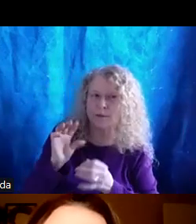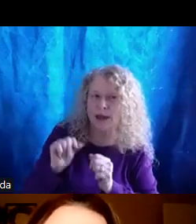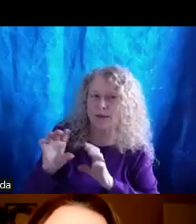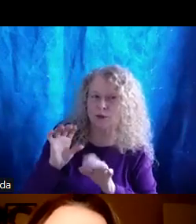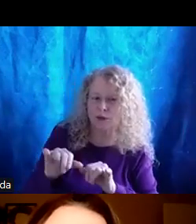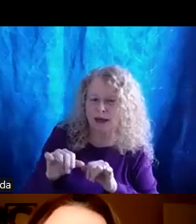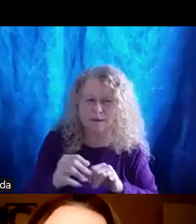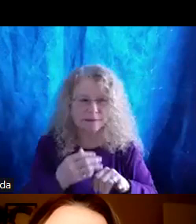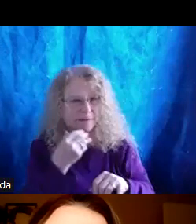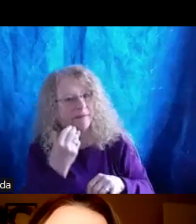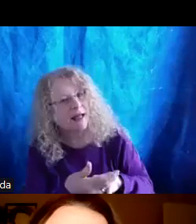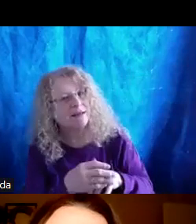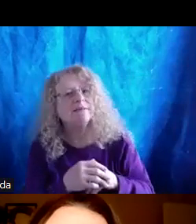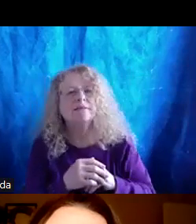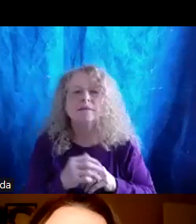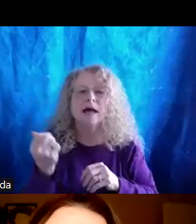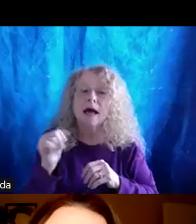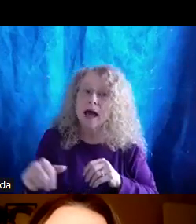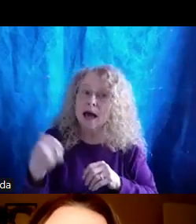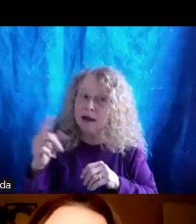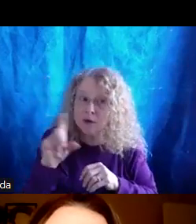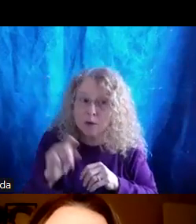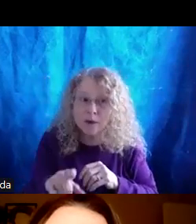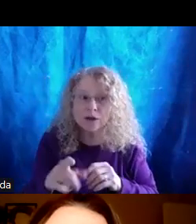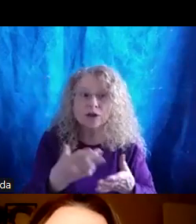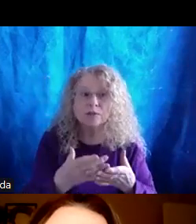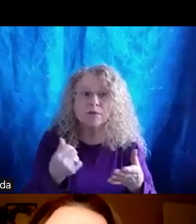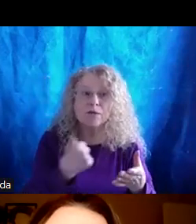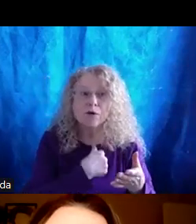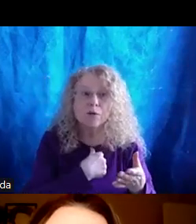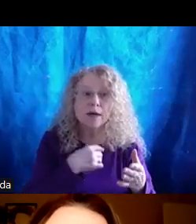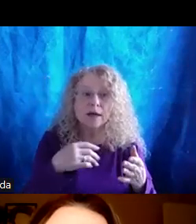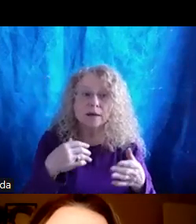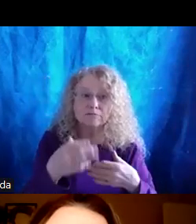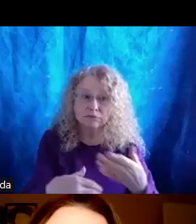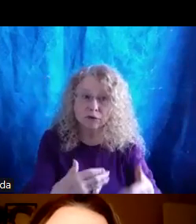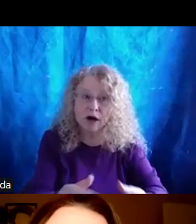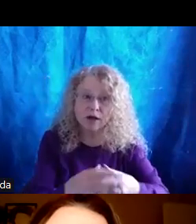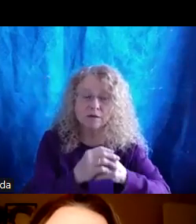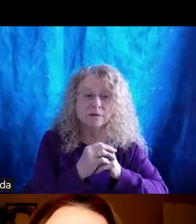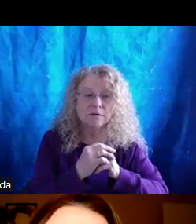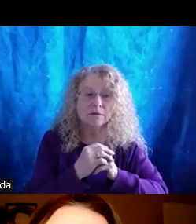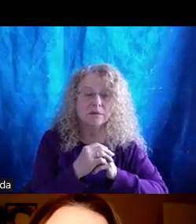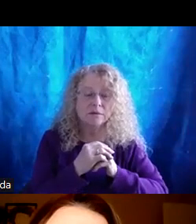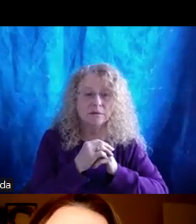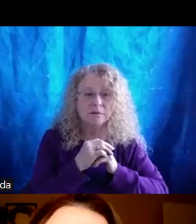ANY OTHER QUESTIONS BEFORE WE MOVE ON?